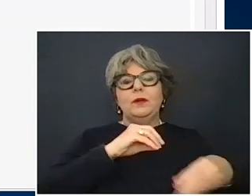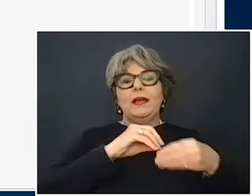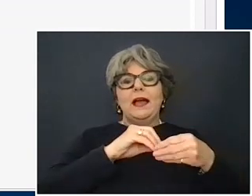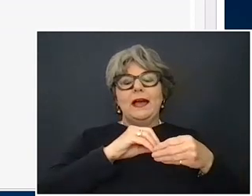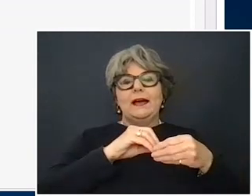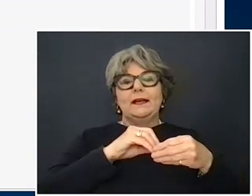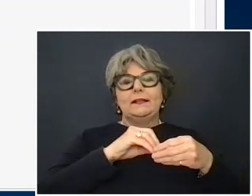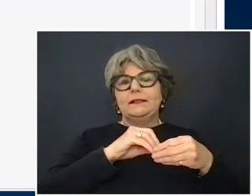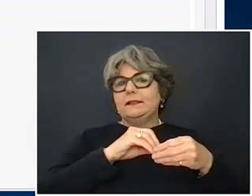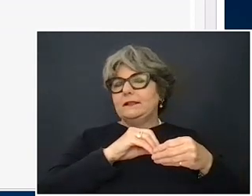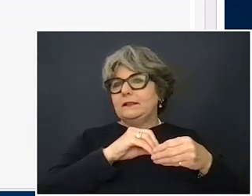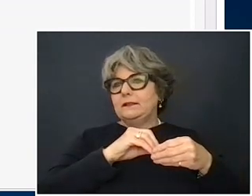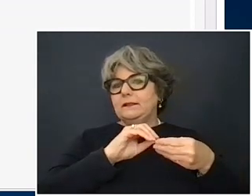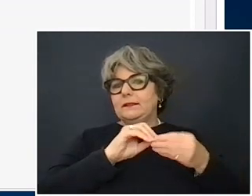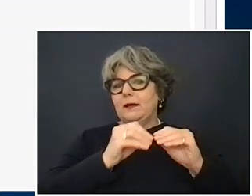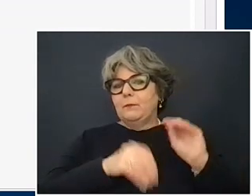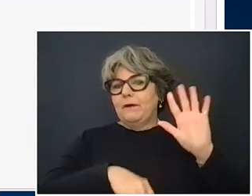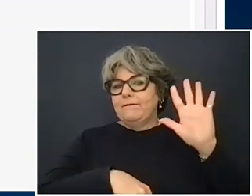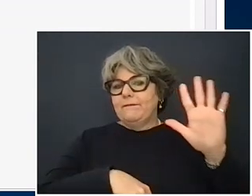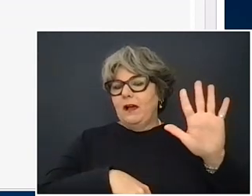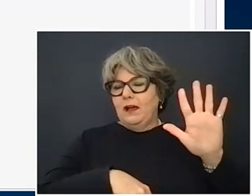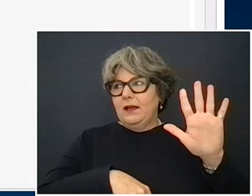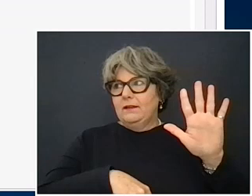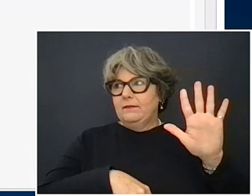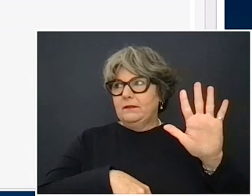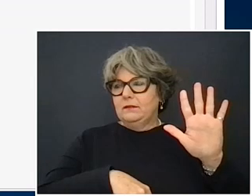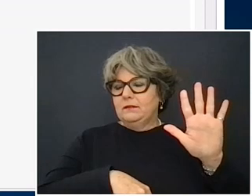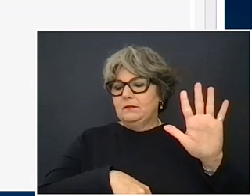address some concerns of committee